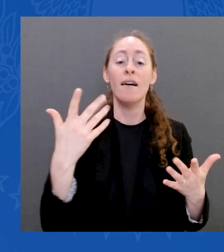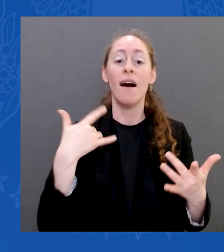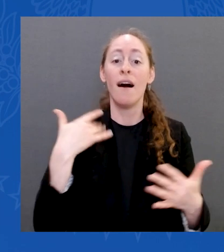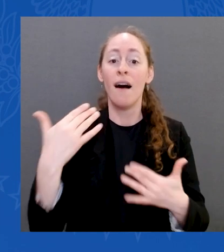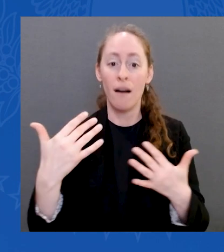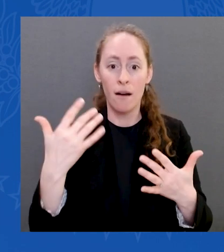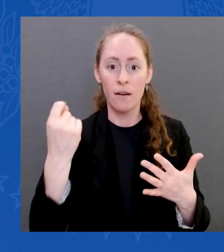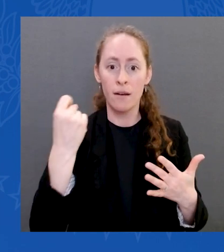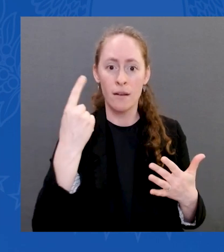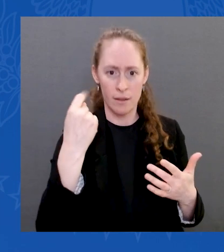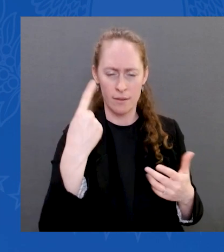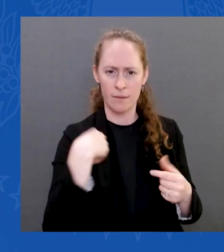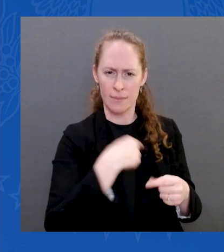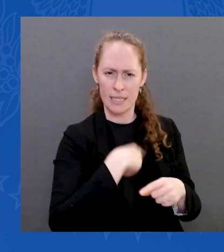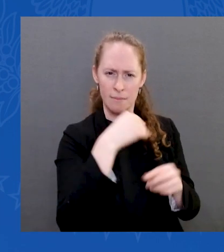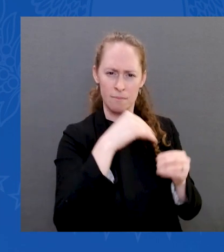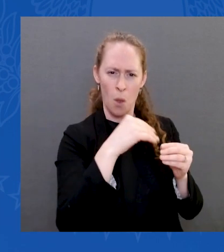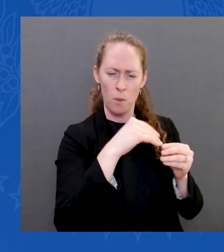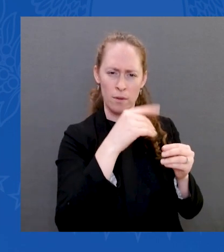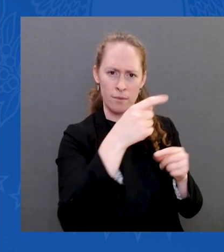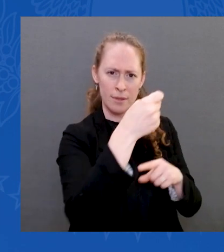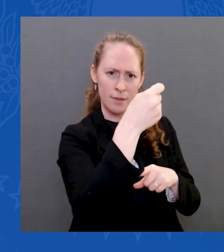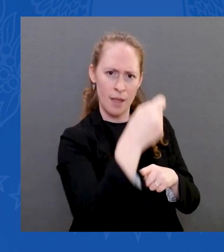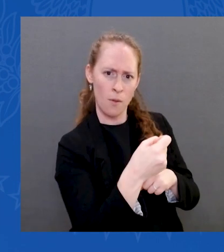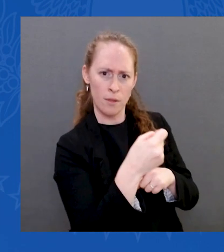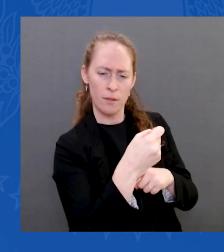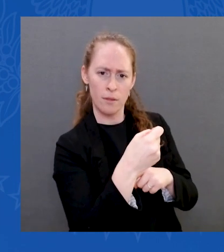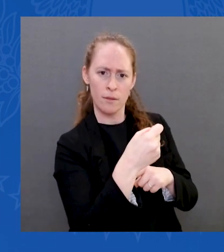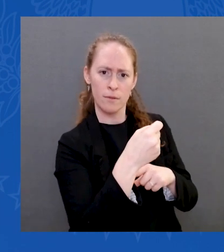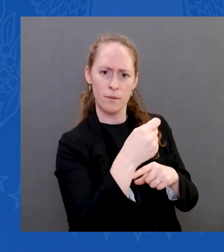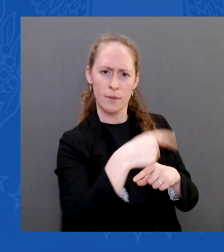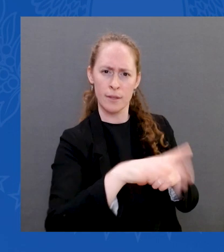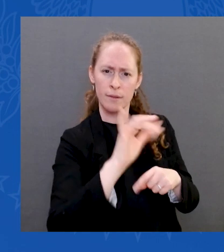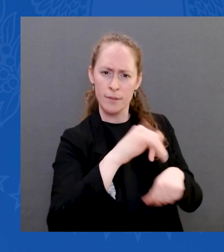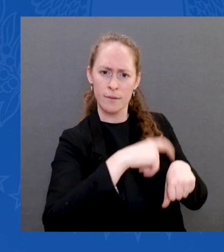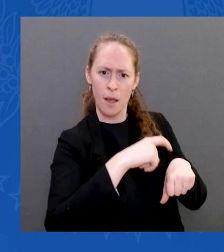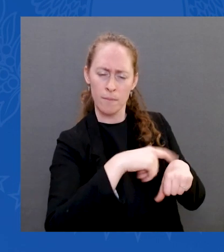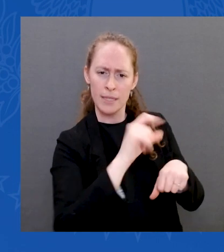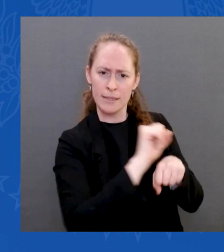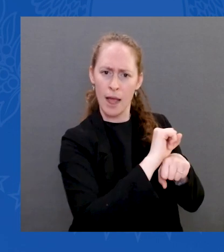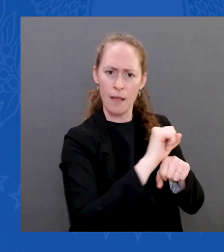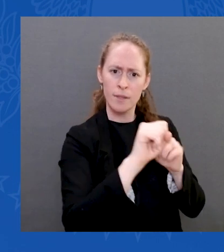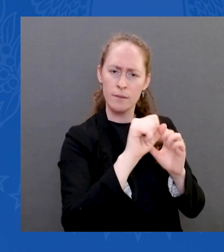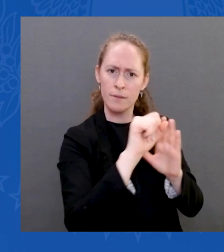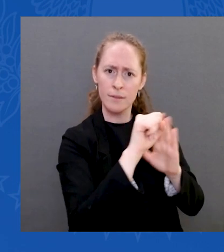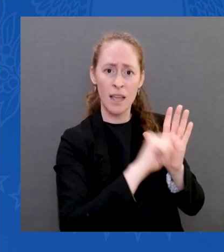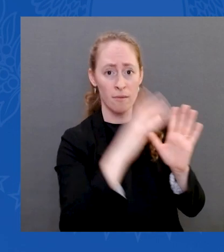We're a slave state to our great shame, early on. We fought on the side of the North, like Maryland did, and four -- two other states,